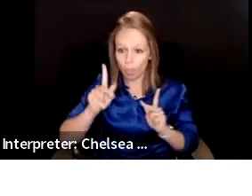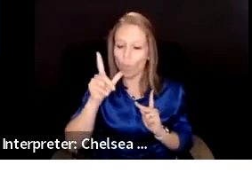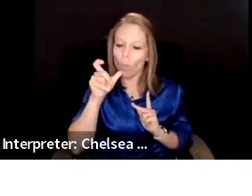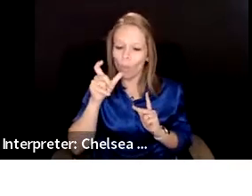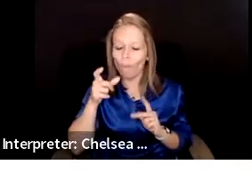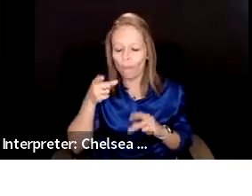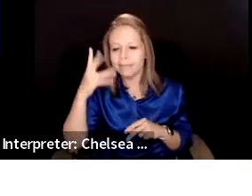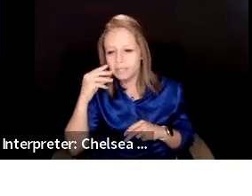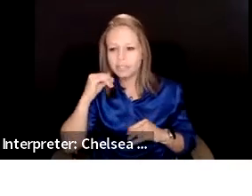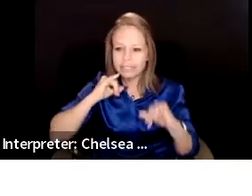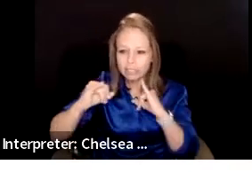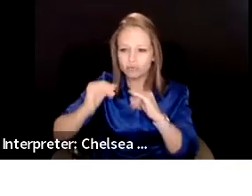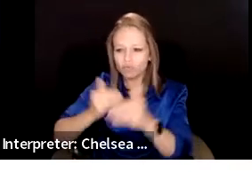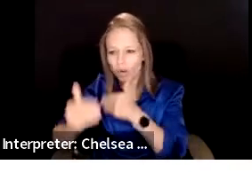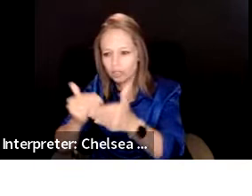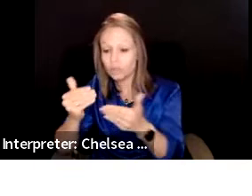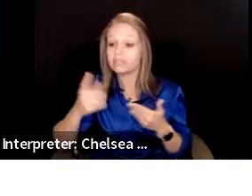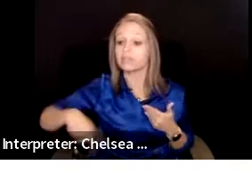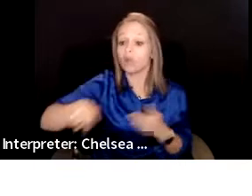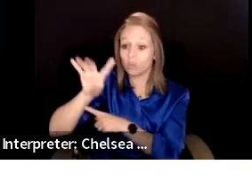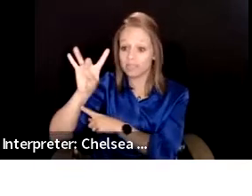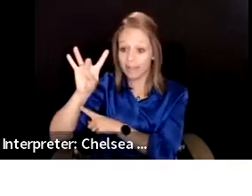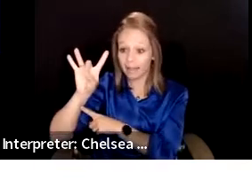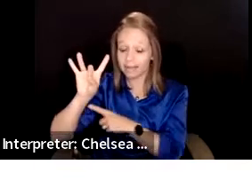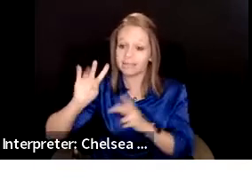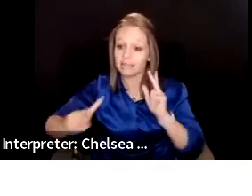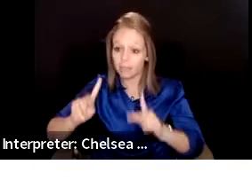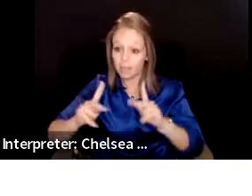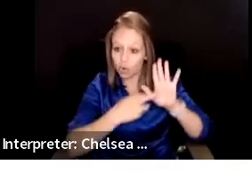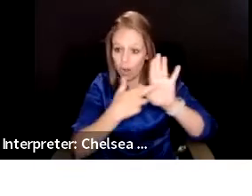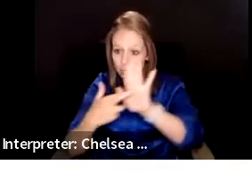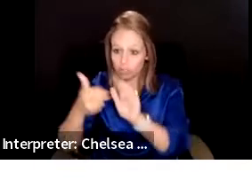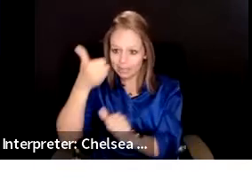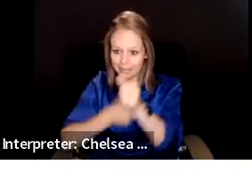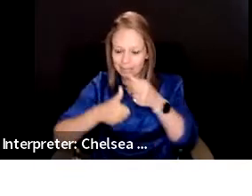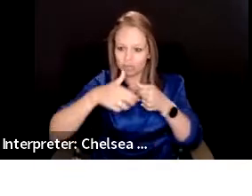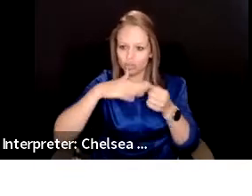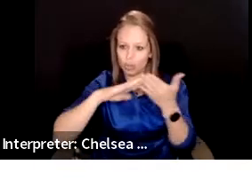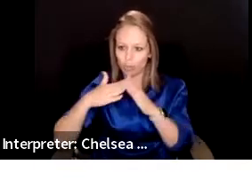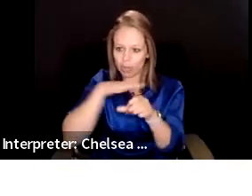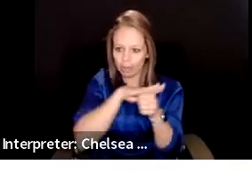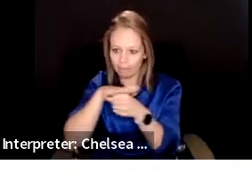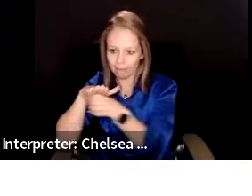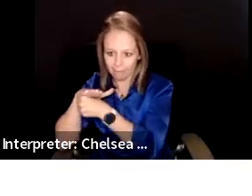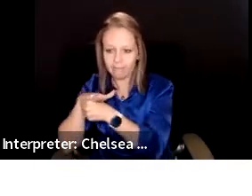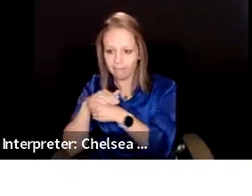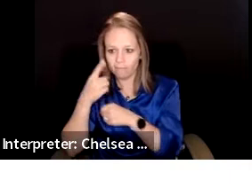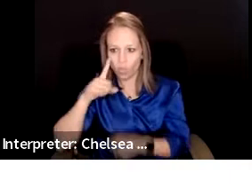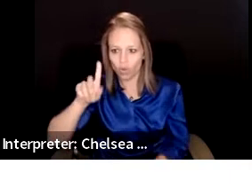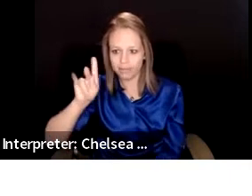Next we have story sharing. Next, I would consider story sharing